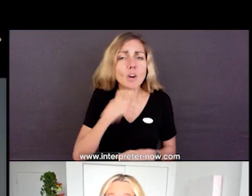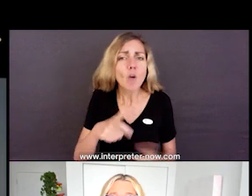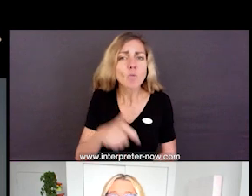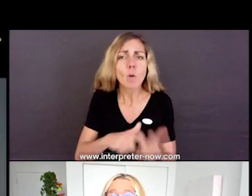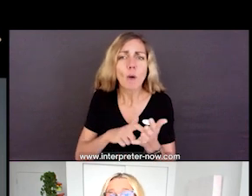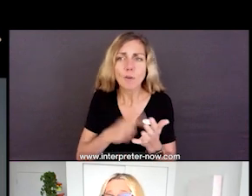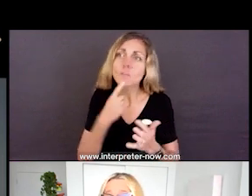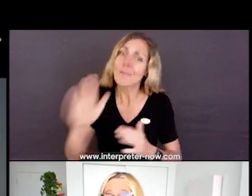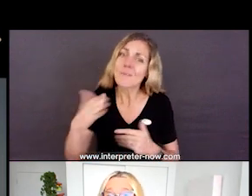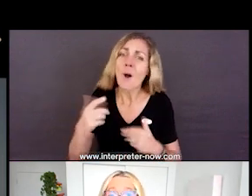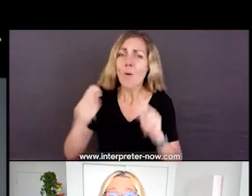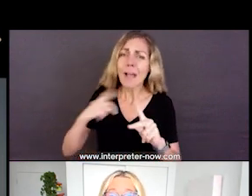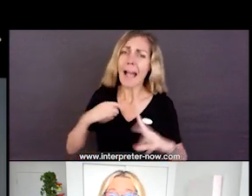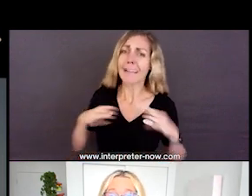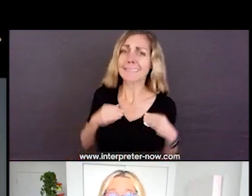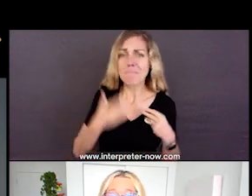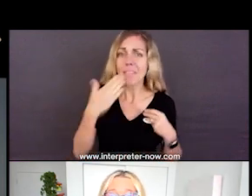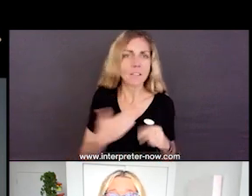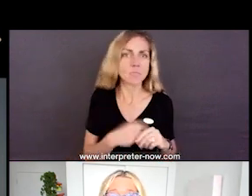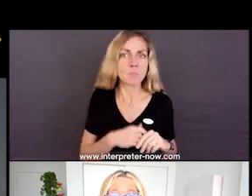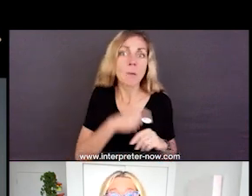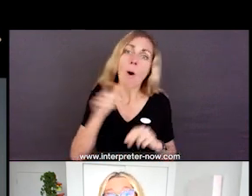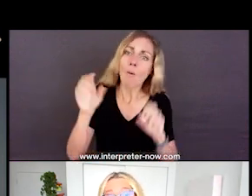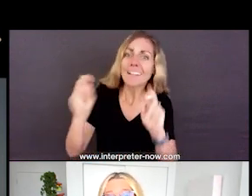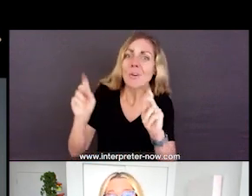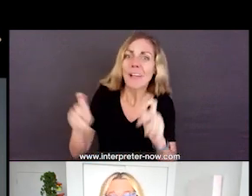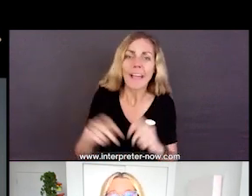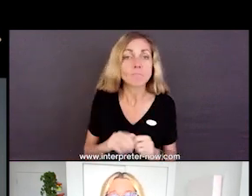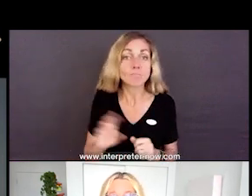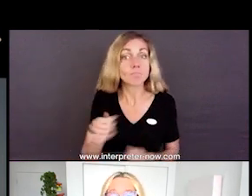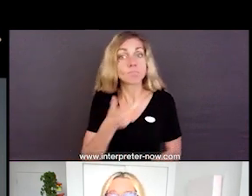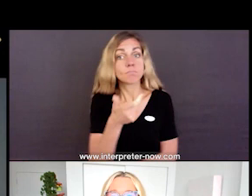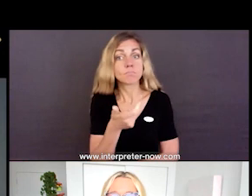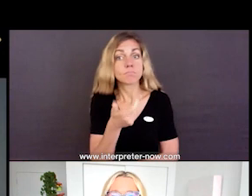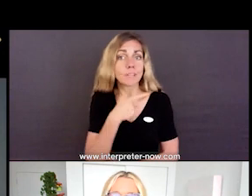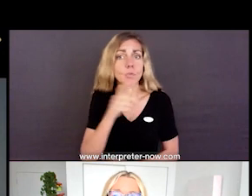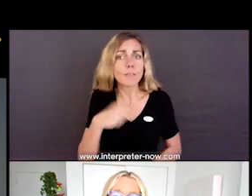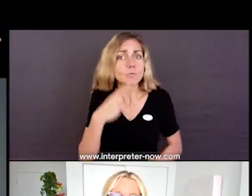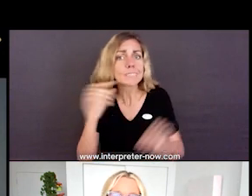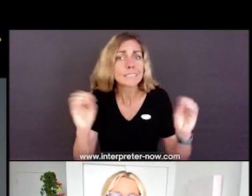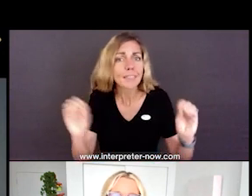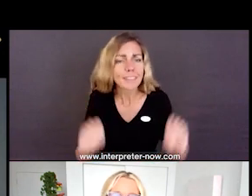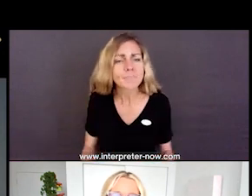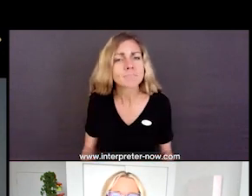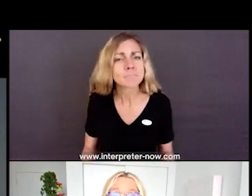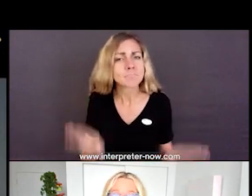And don't expect them to say it's okay, because that's not what apology is about.